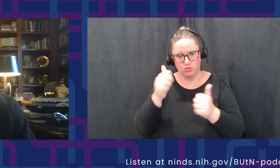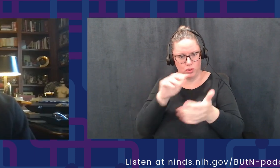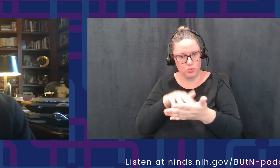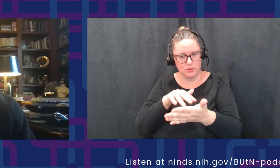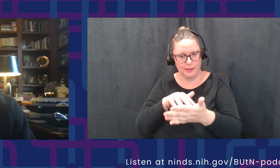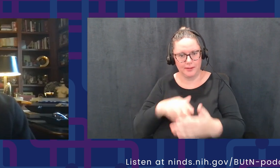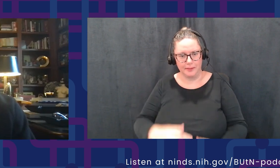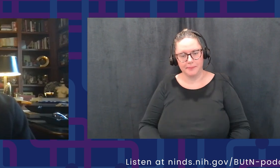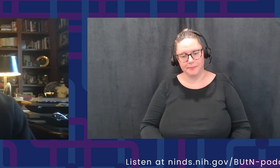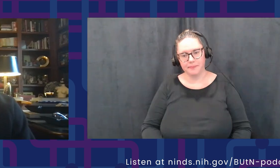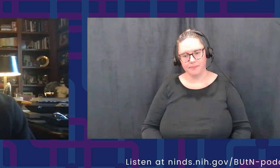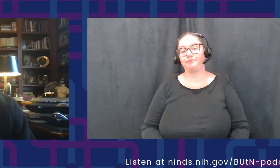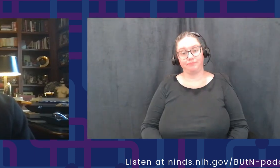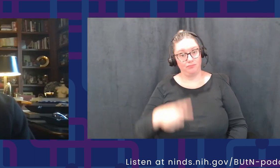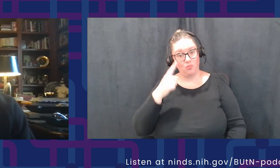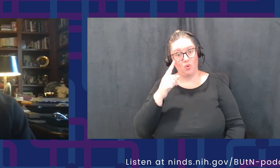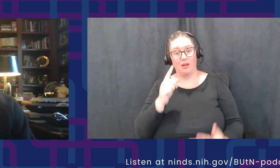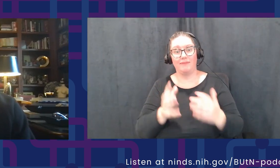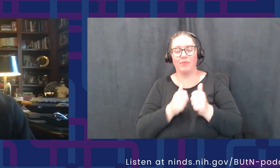Alfredo Quiñones-Hinojosa: One of the most tender moments that I remember,